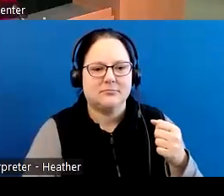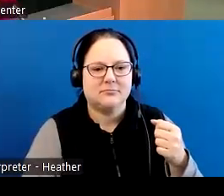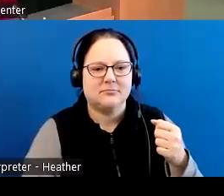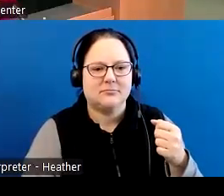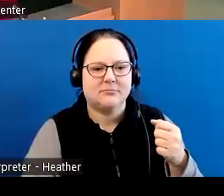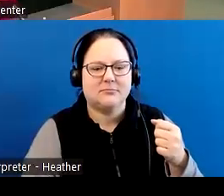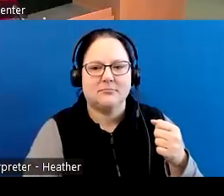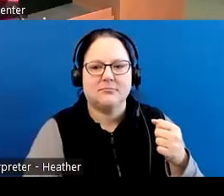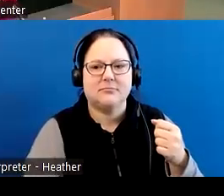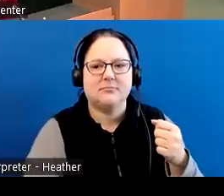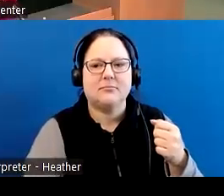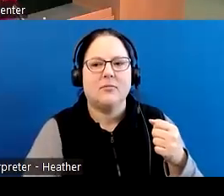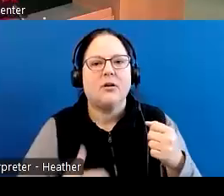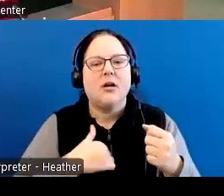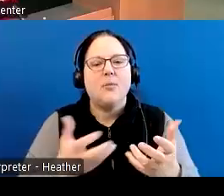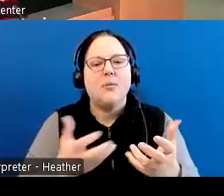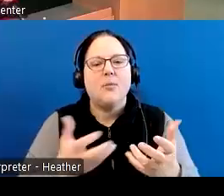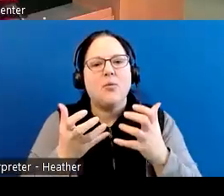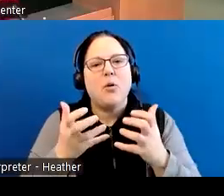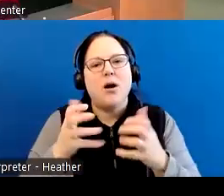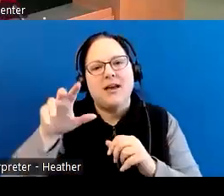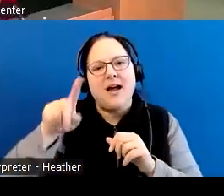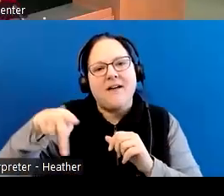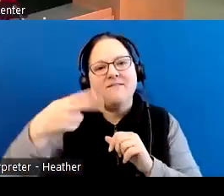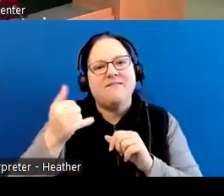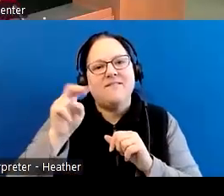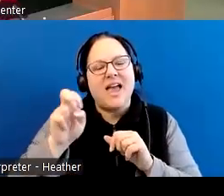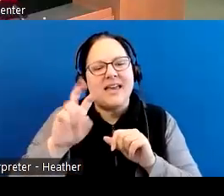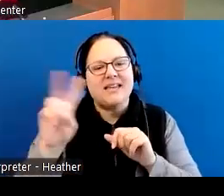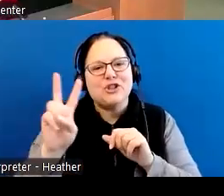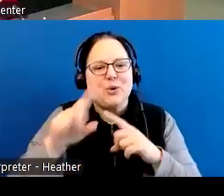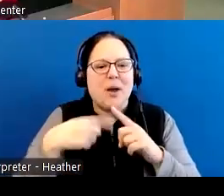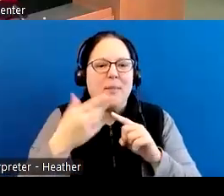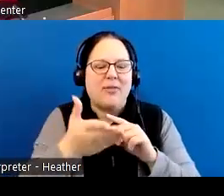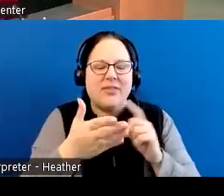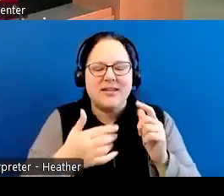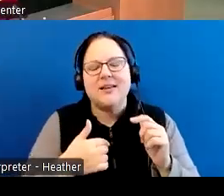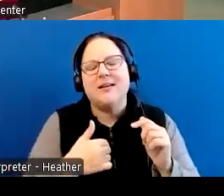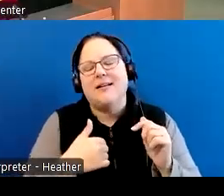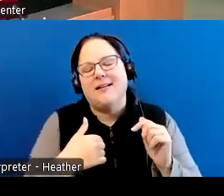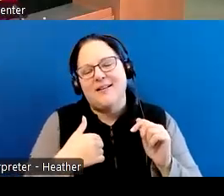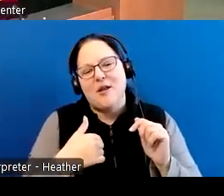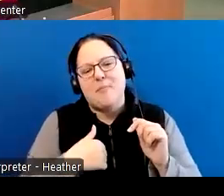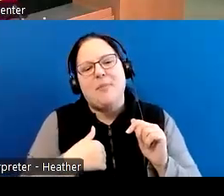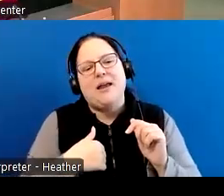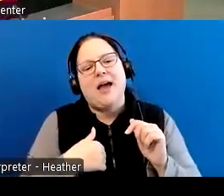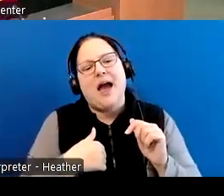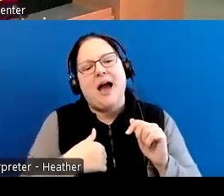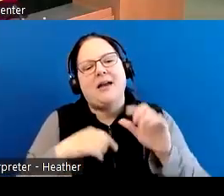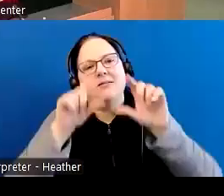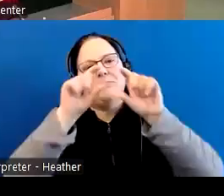want to come up with a phase two of this and and I'd love to be able to talk with people more about this. But you can see how I broke this in this chart down. and I broke it down. So, you've got